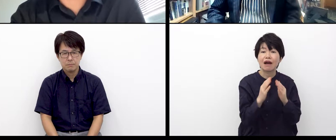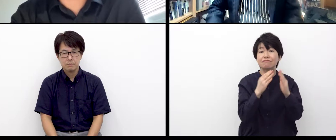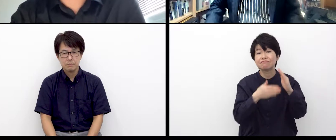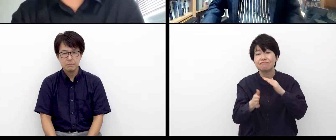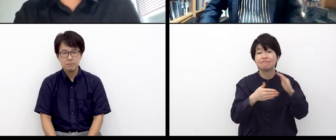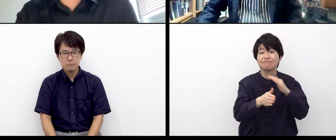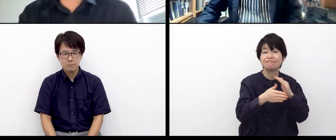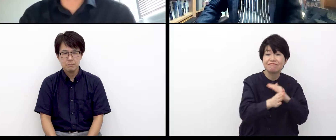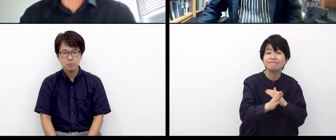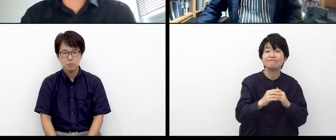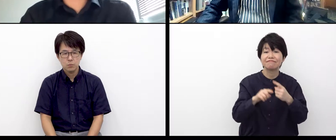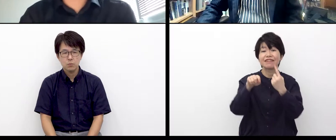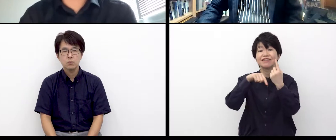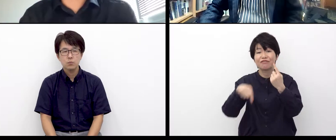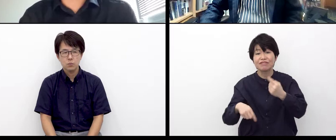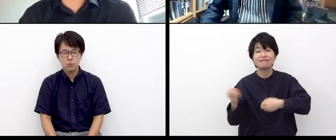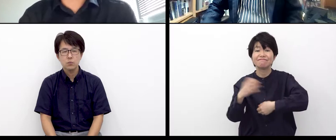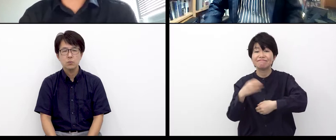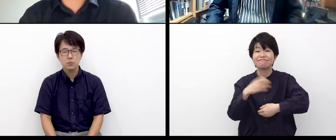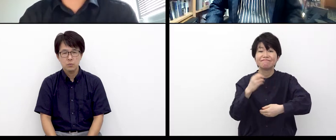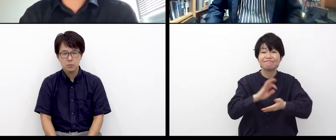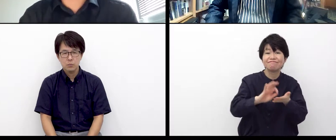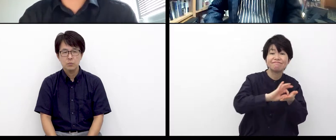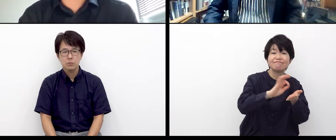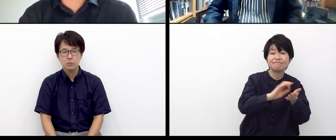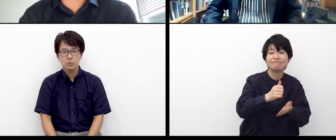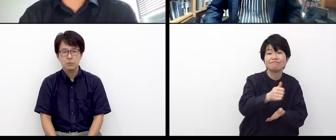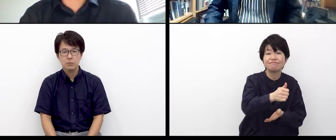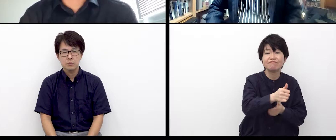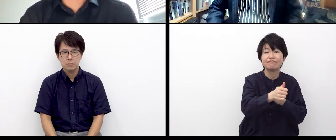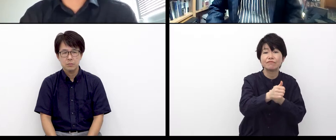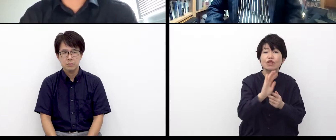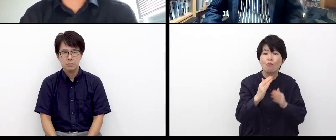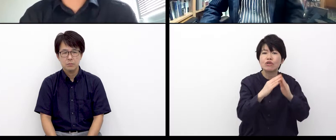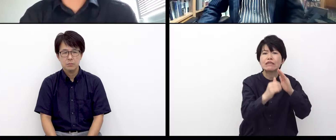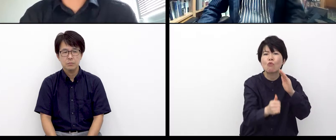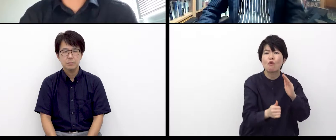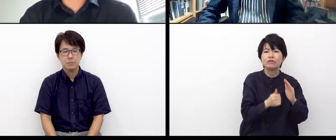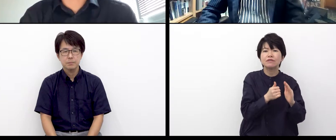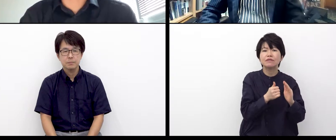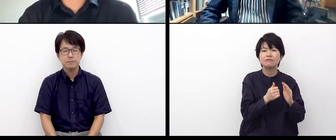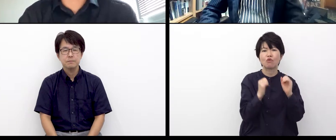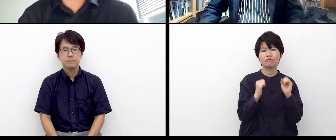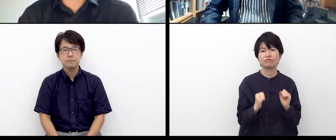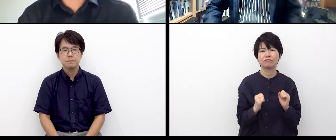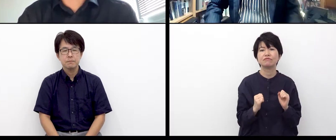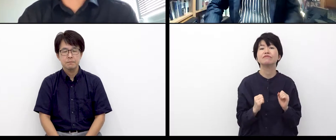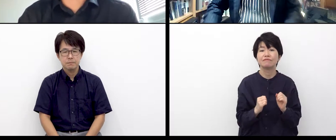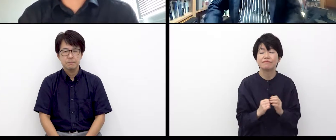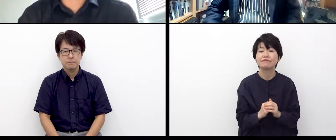They are included in “hikikomori” in the definition. But, in fact,